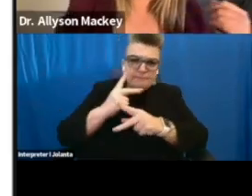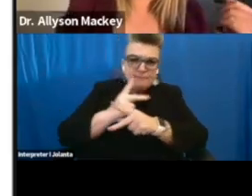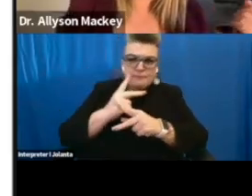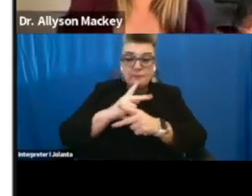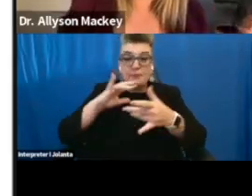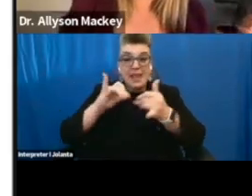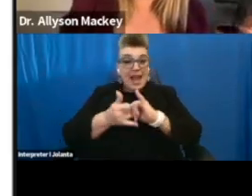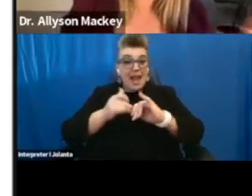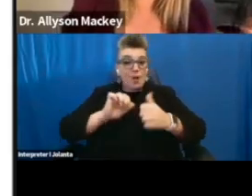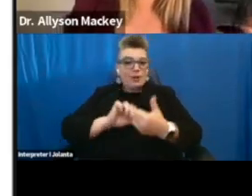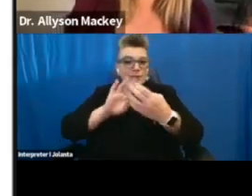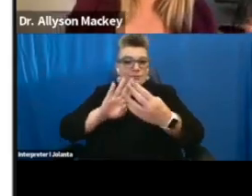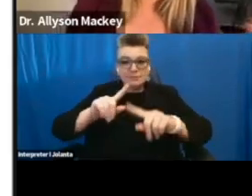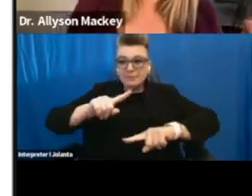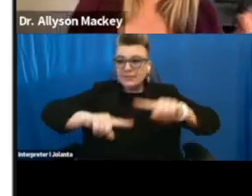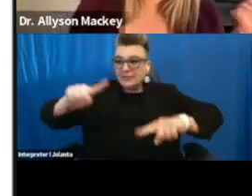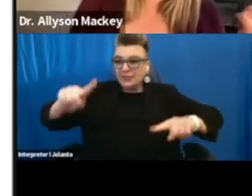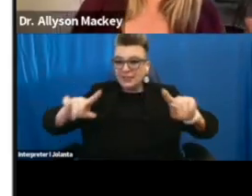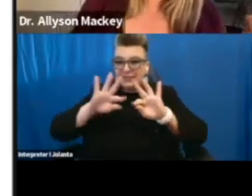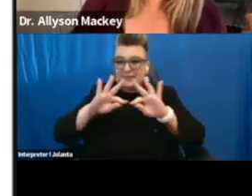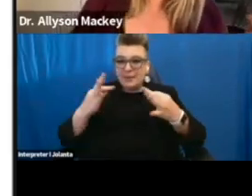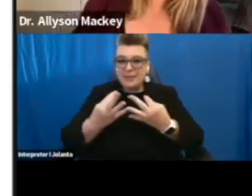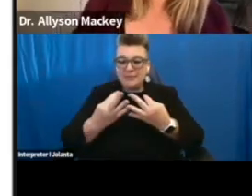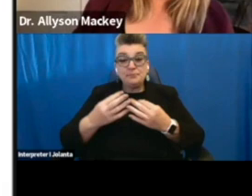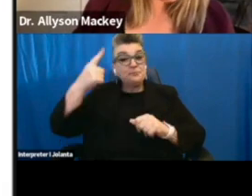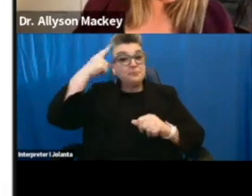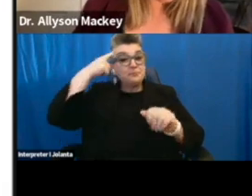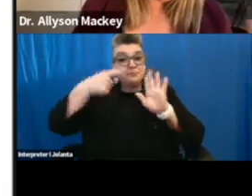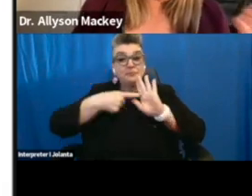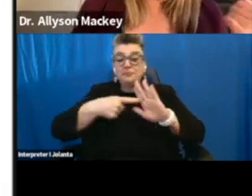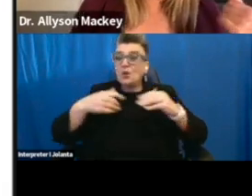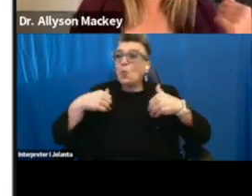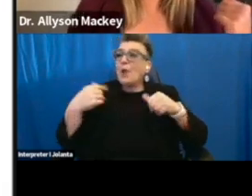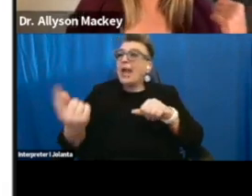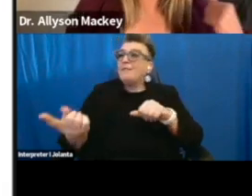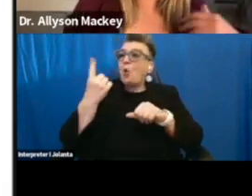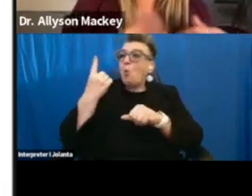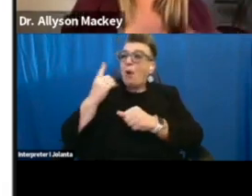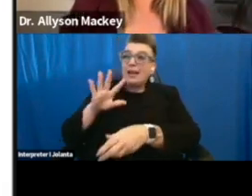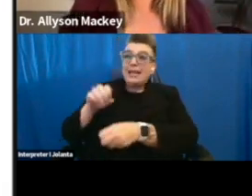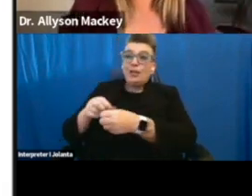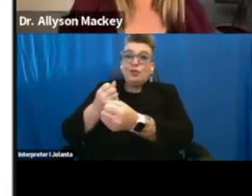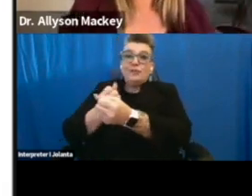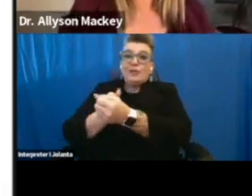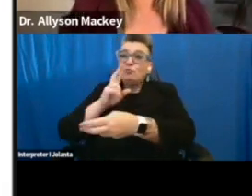an intervention going on called the brains and early experiences project where we have 200 kids